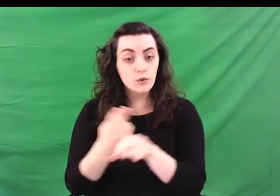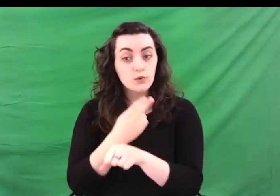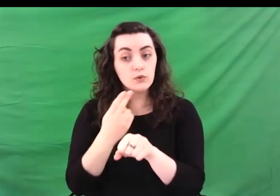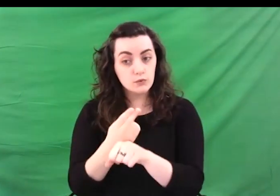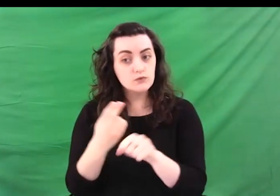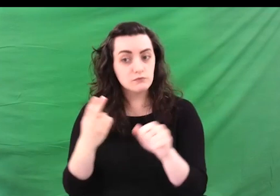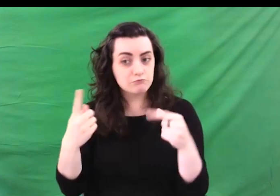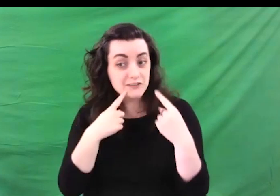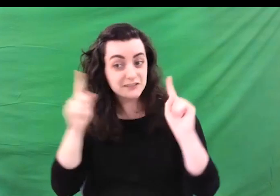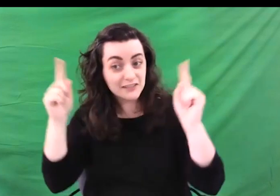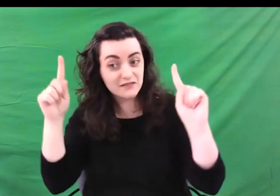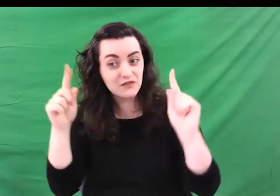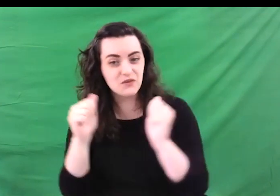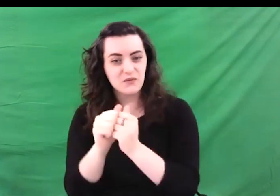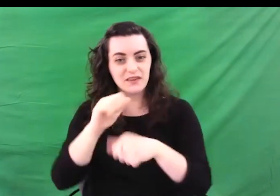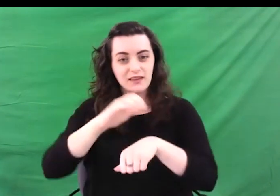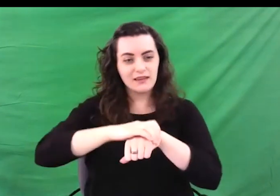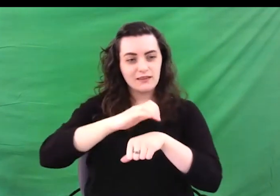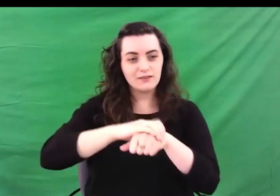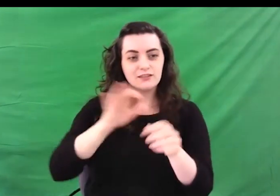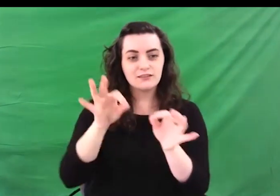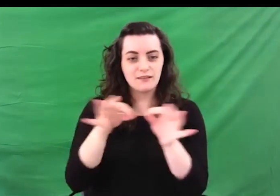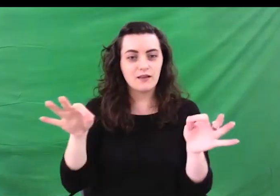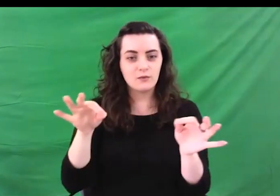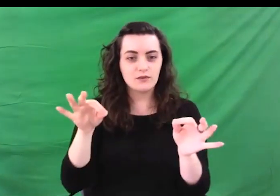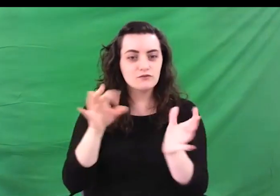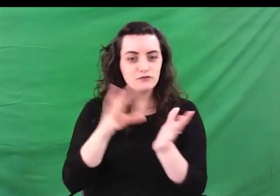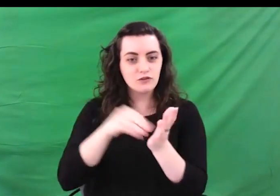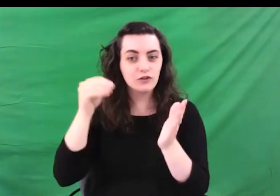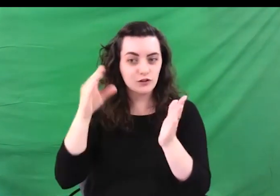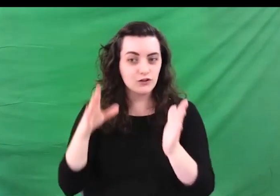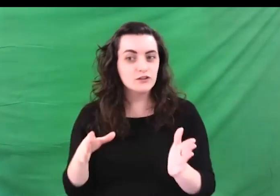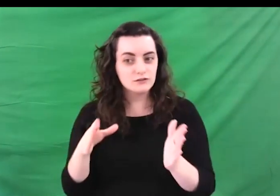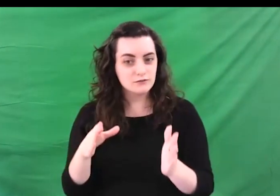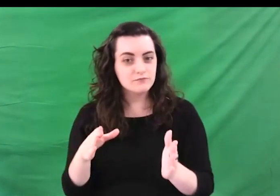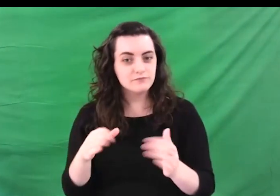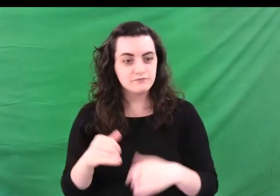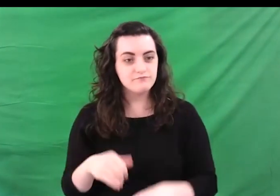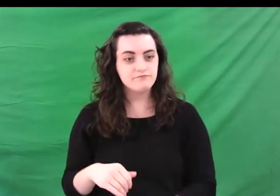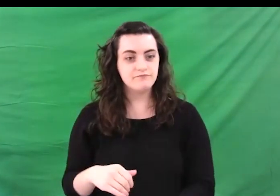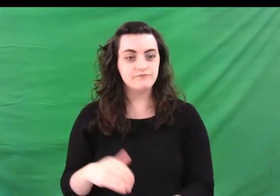with English language learners, as well